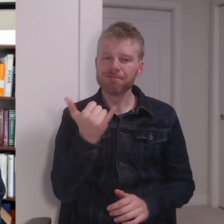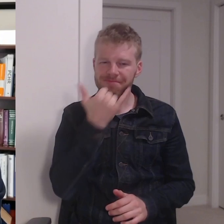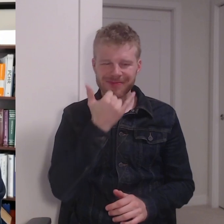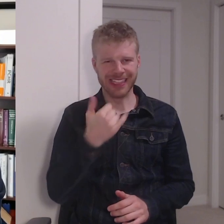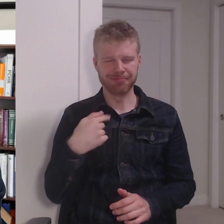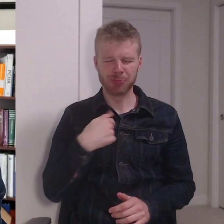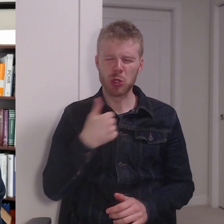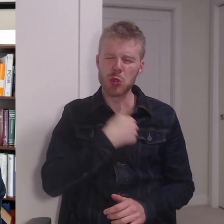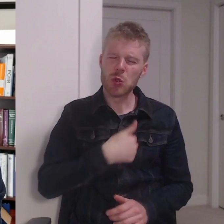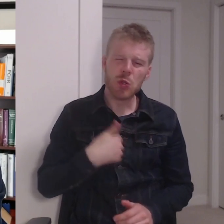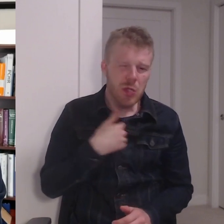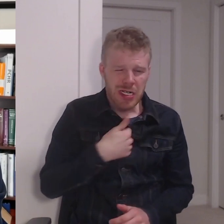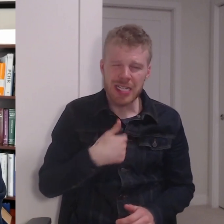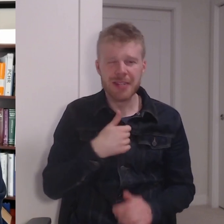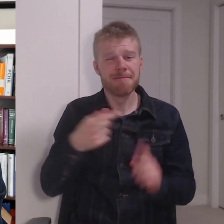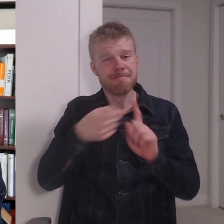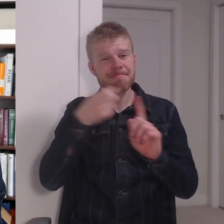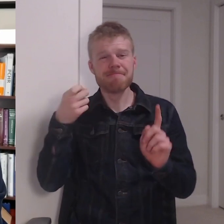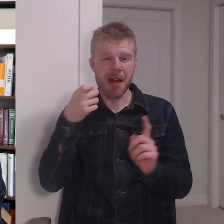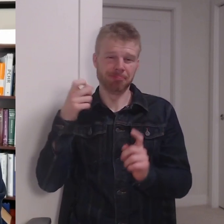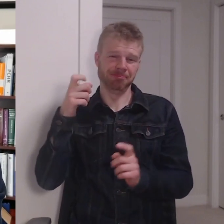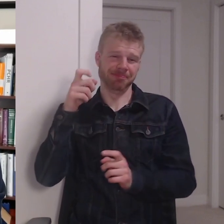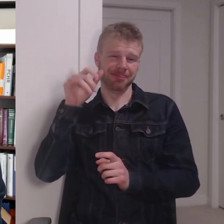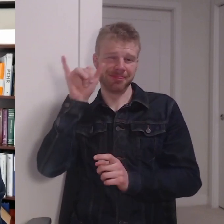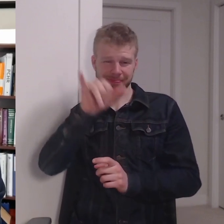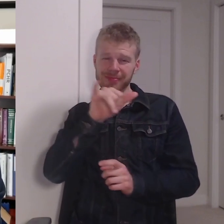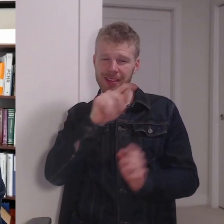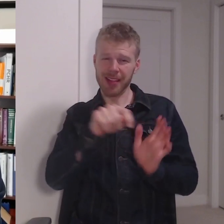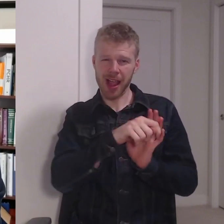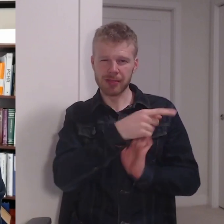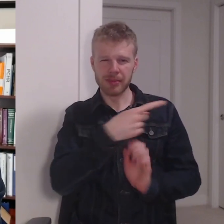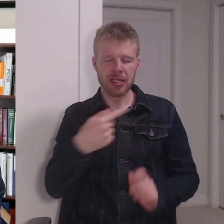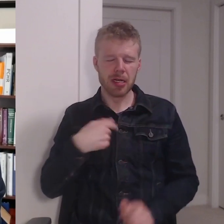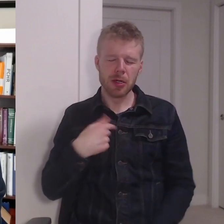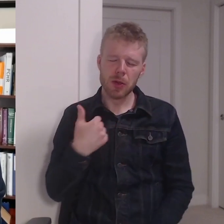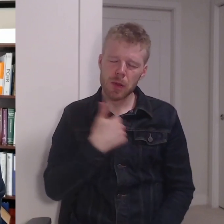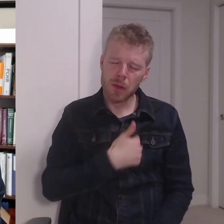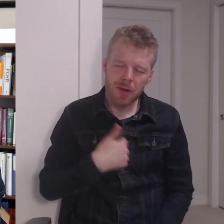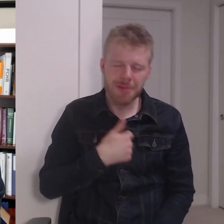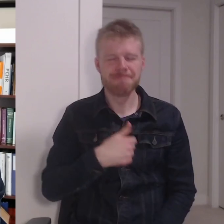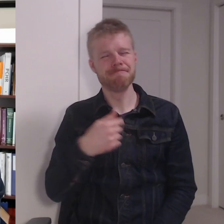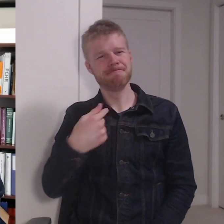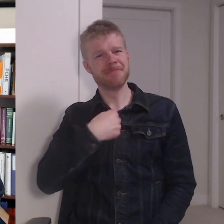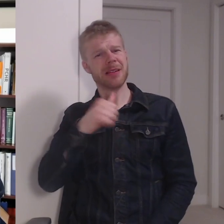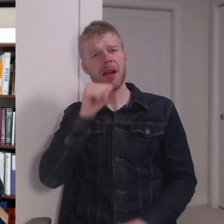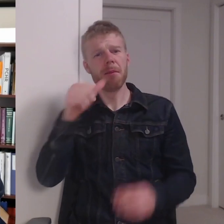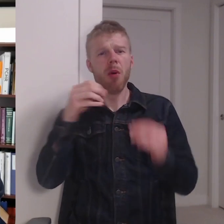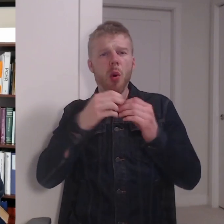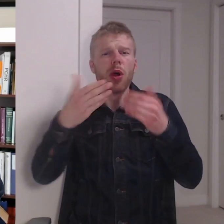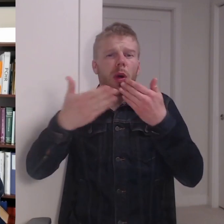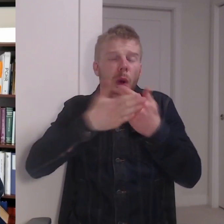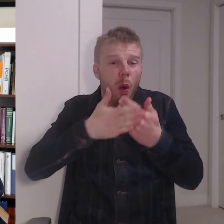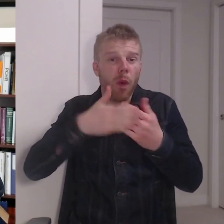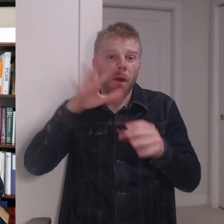regret at the time was not being more closely involved with the selection of